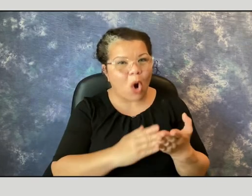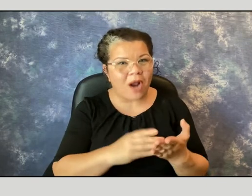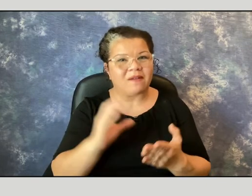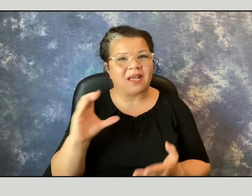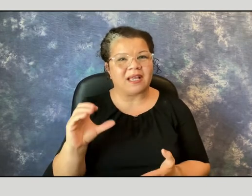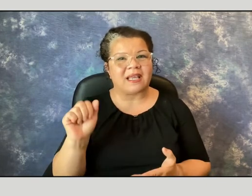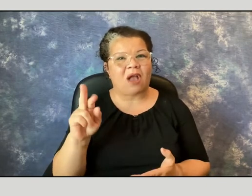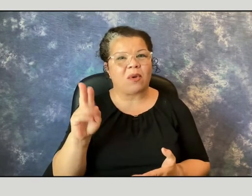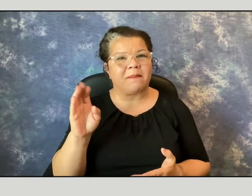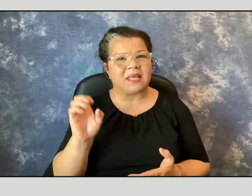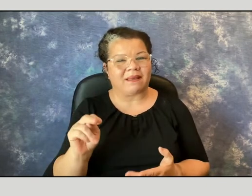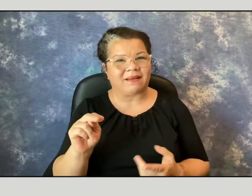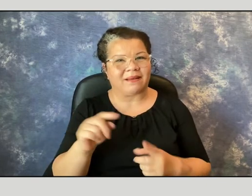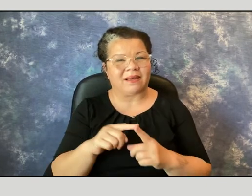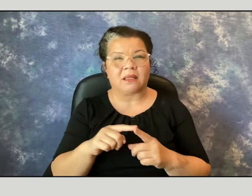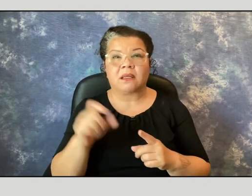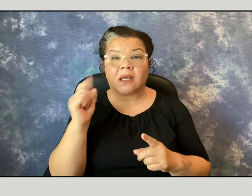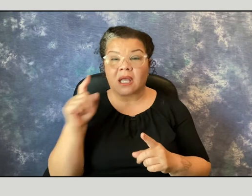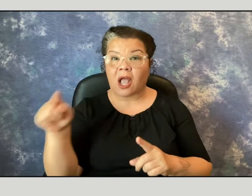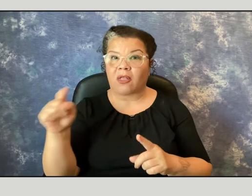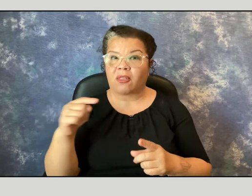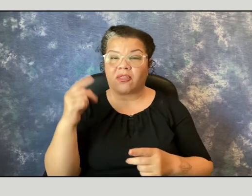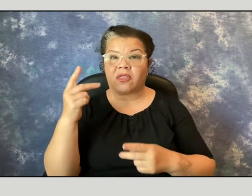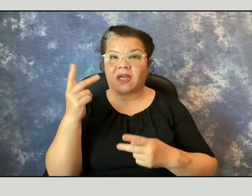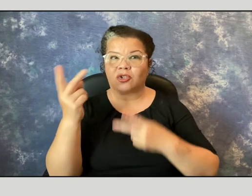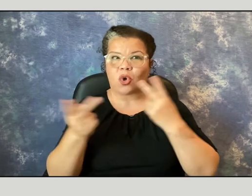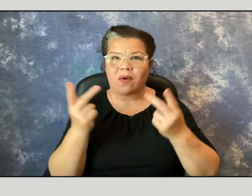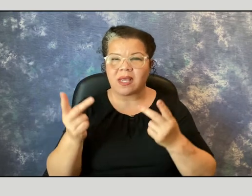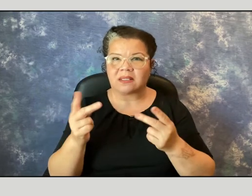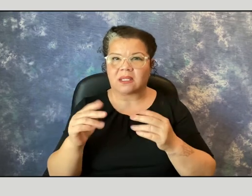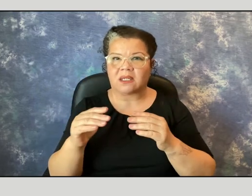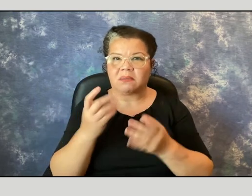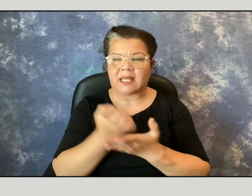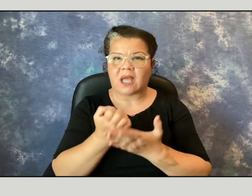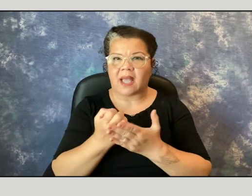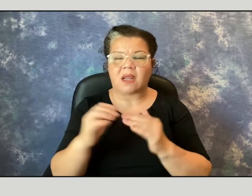the tourism economy has been so studied, its repercussions,